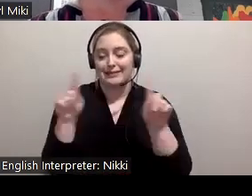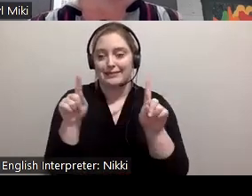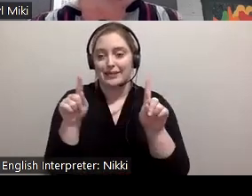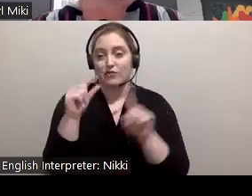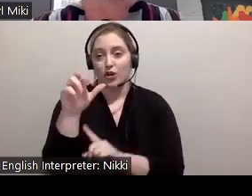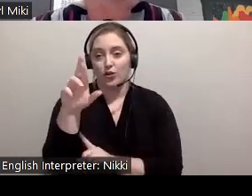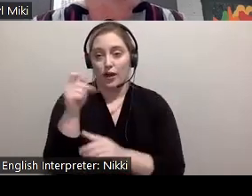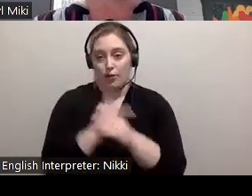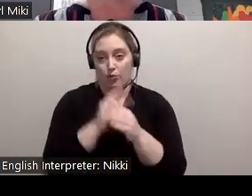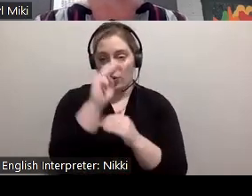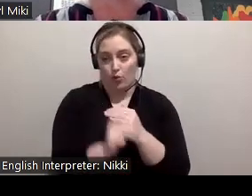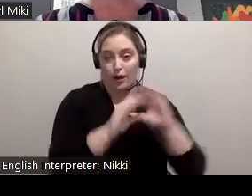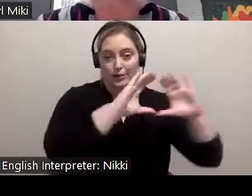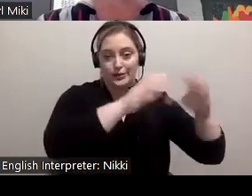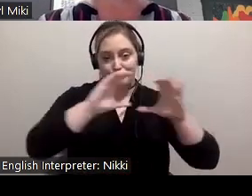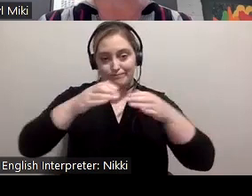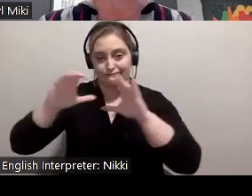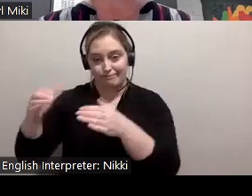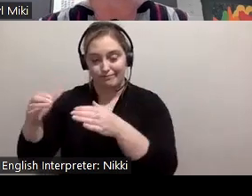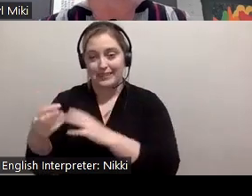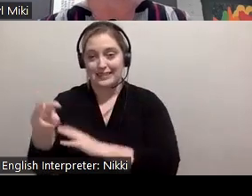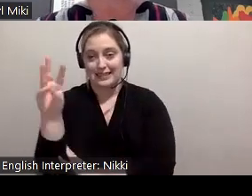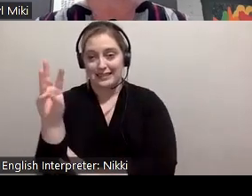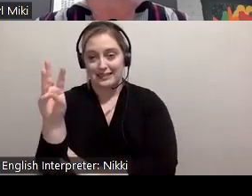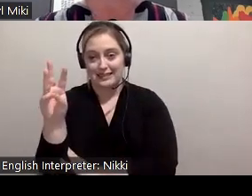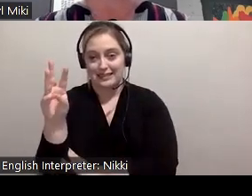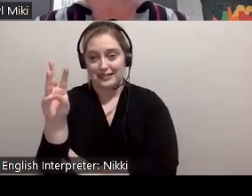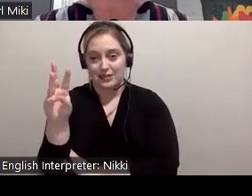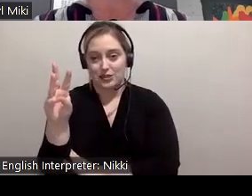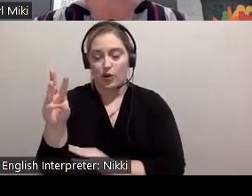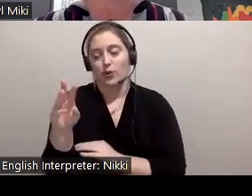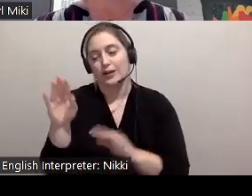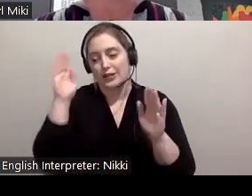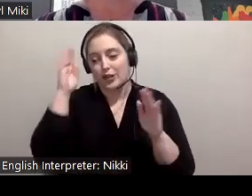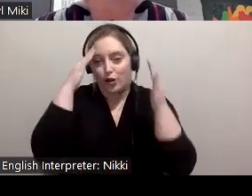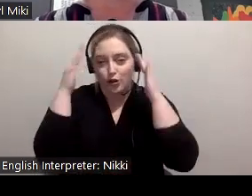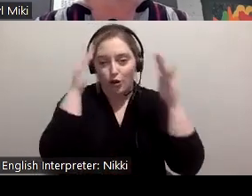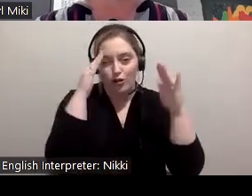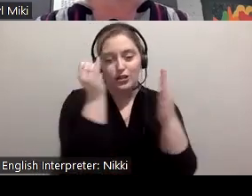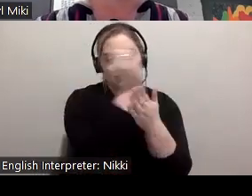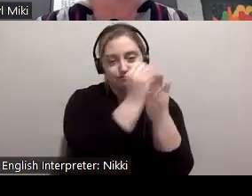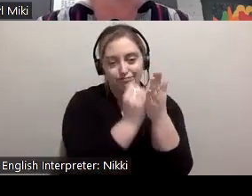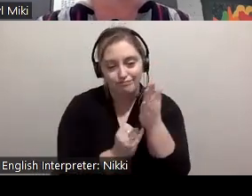categorized into six different streams based on the type of in general the type of activity within them. Uh we have create